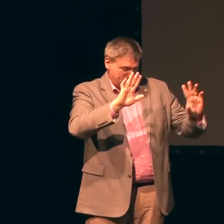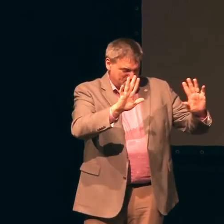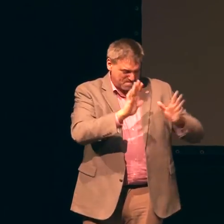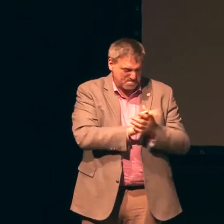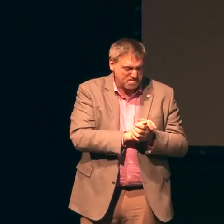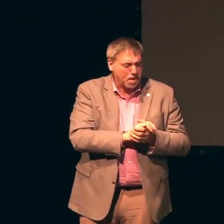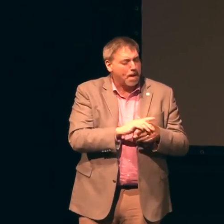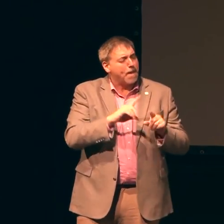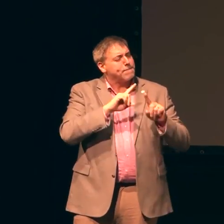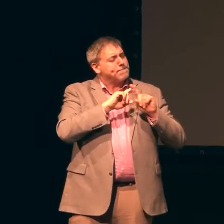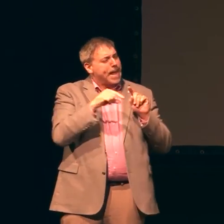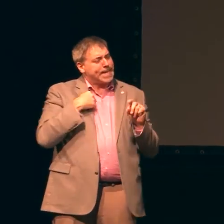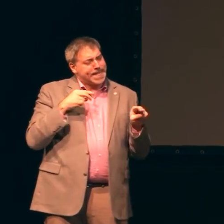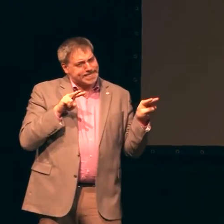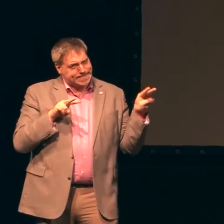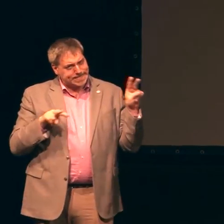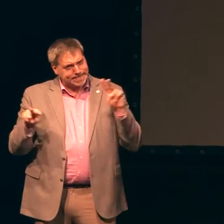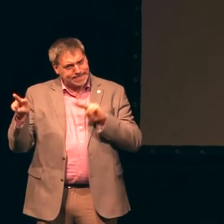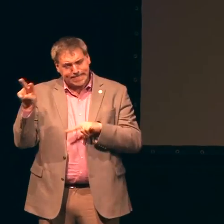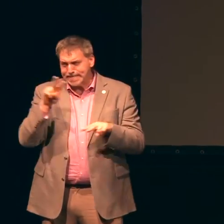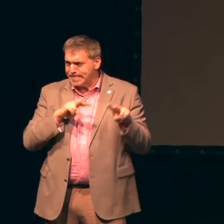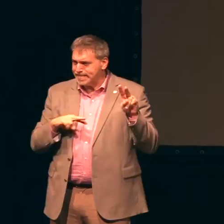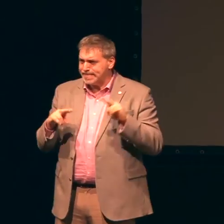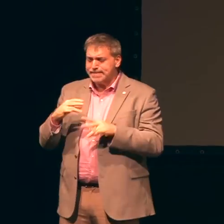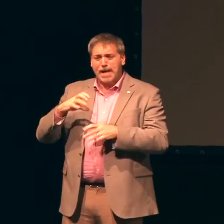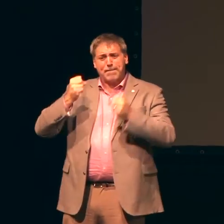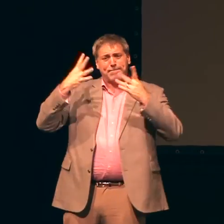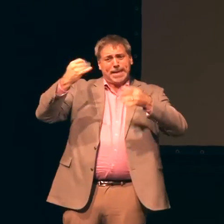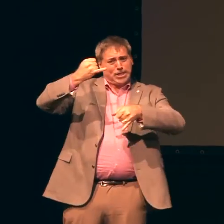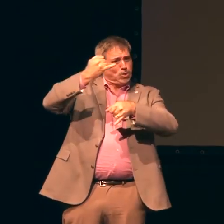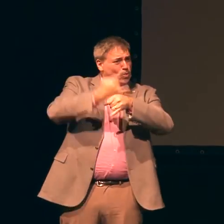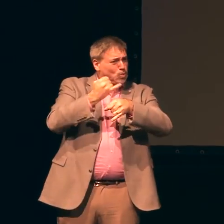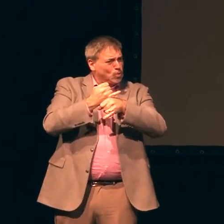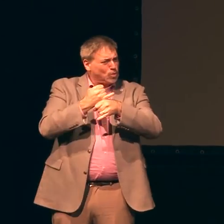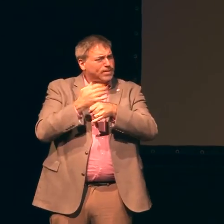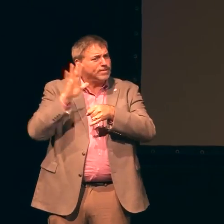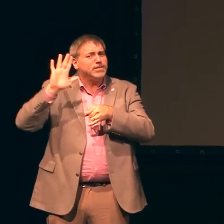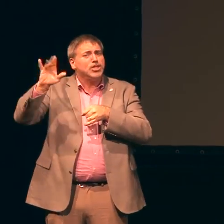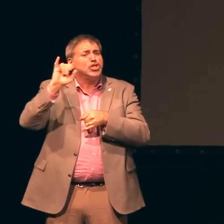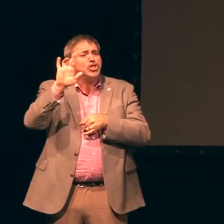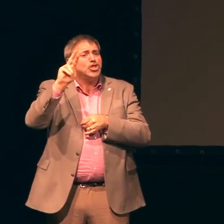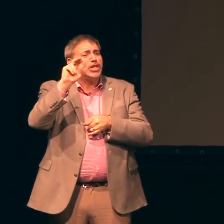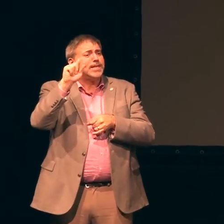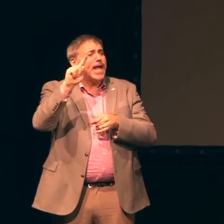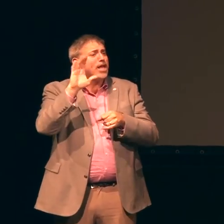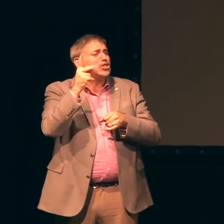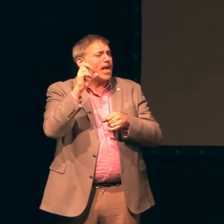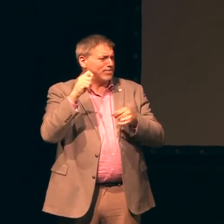about the organization. But looking around the country, I notice that many schools for the Deaf,